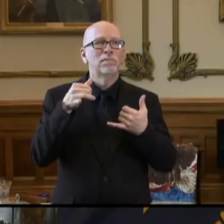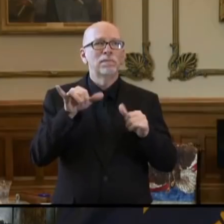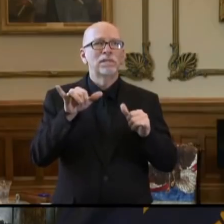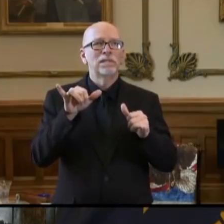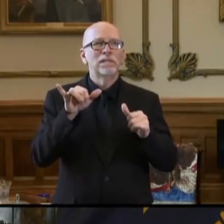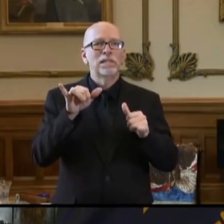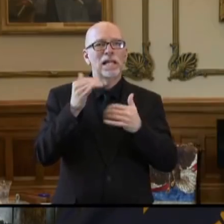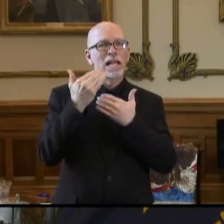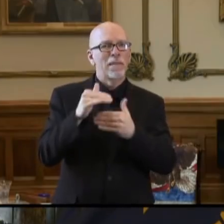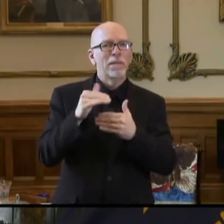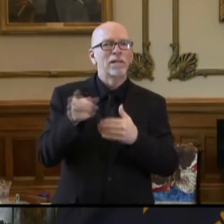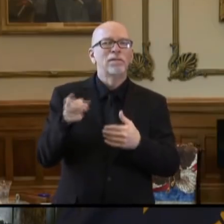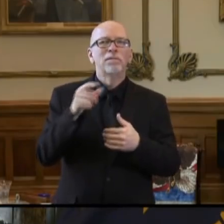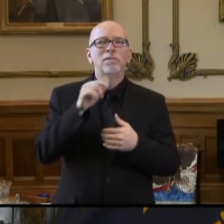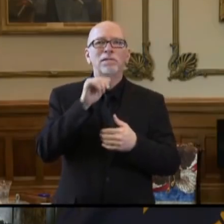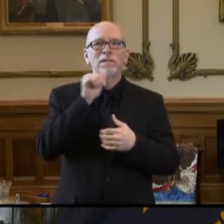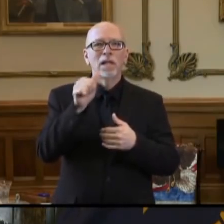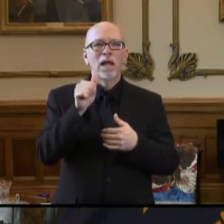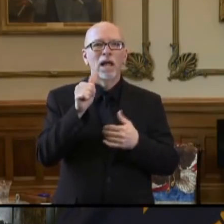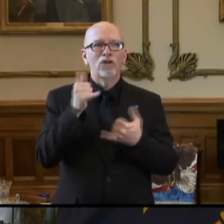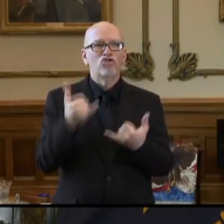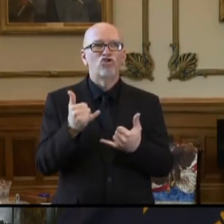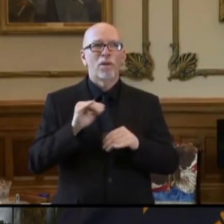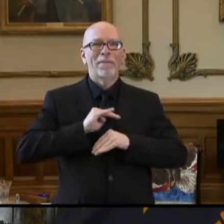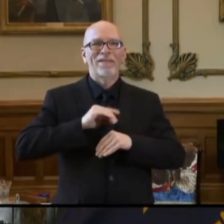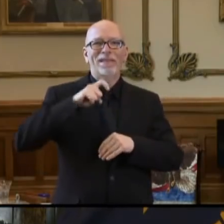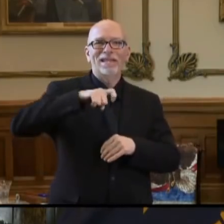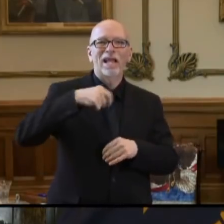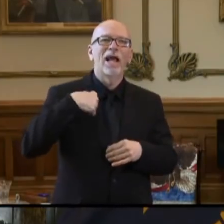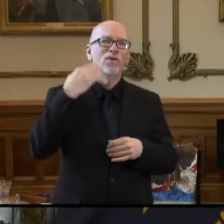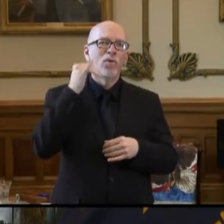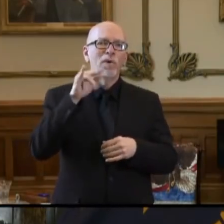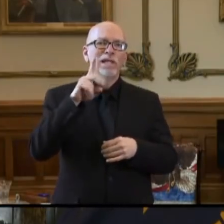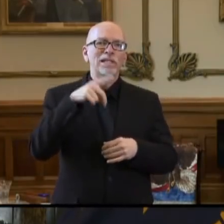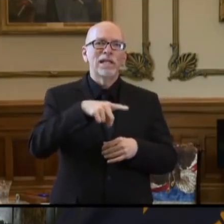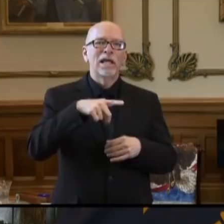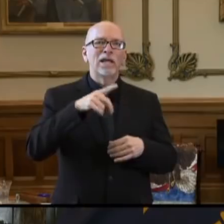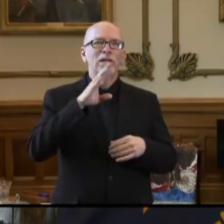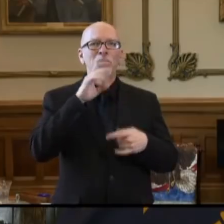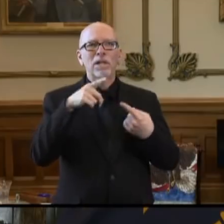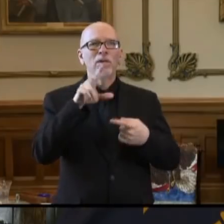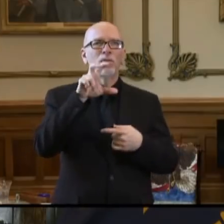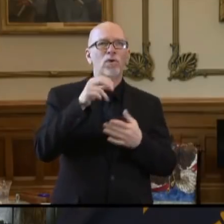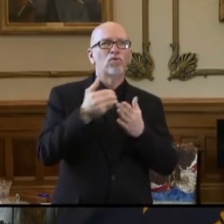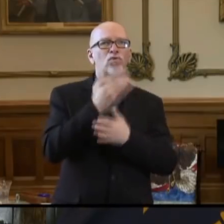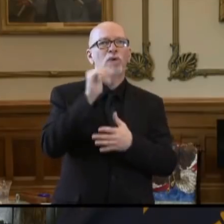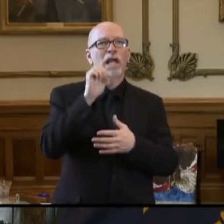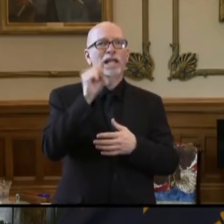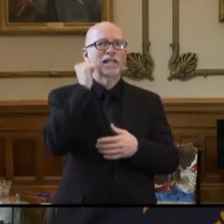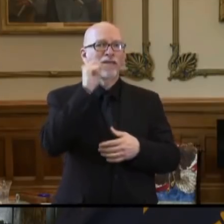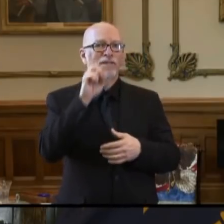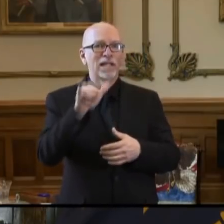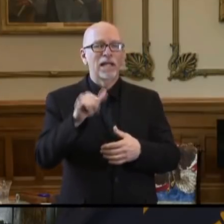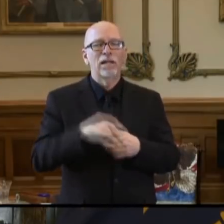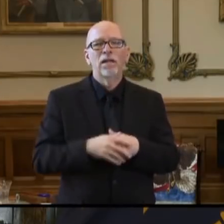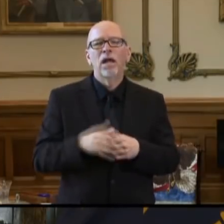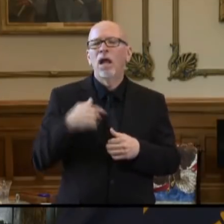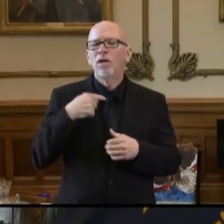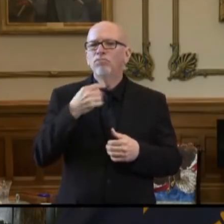PARKVIEW HEALTH JUST THIS PAST WEEK AND THEY SAID THAT TESTING SUPPLIES REMAIN IN LIMITED QUANTITIES AND IS NOT CURRENTLY